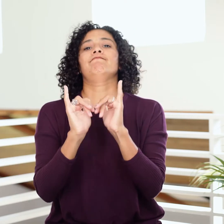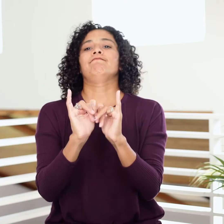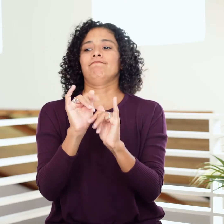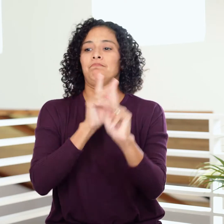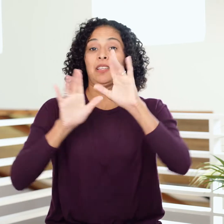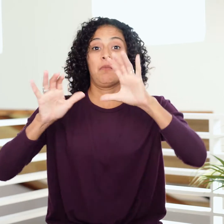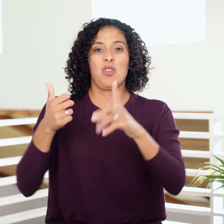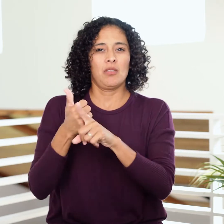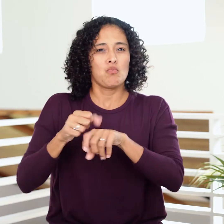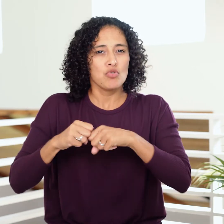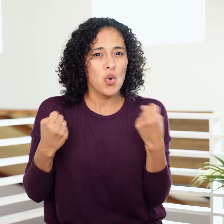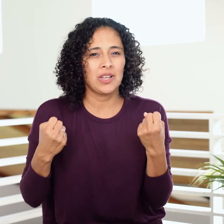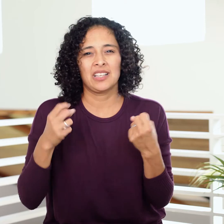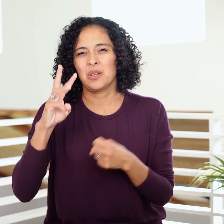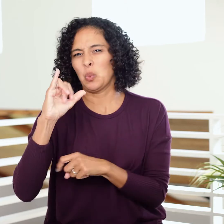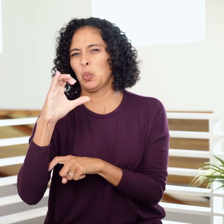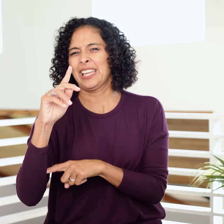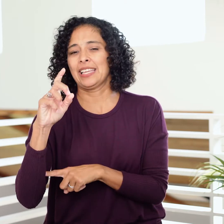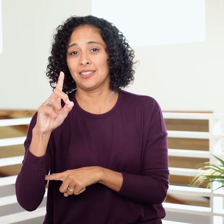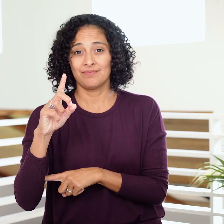with the brokenness and wickedness of humanity.